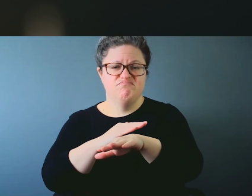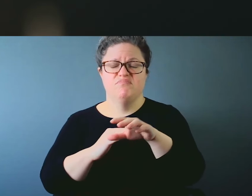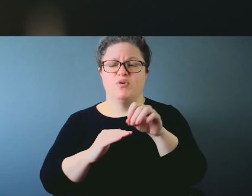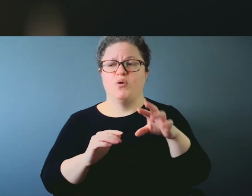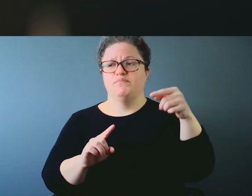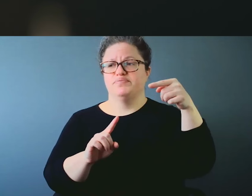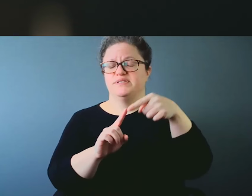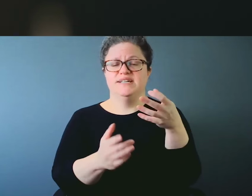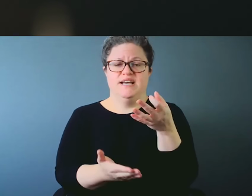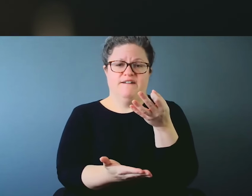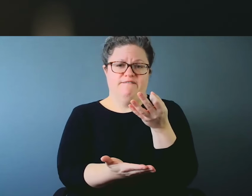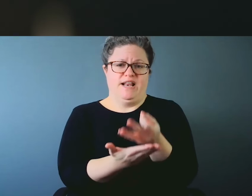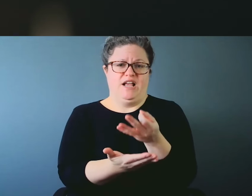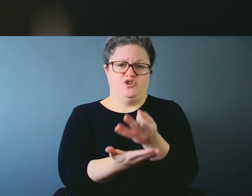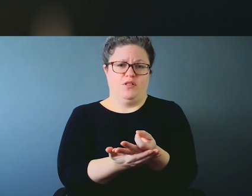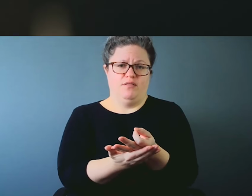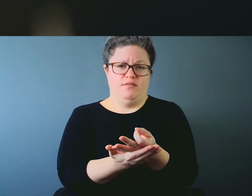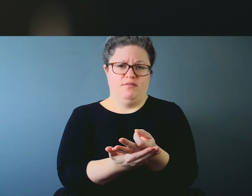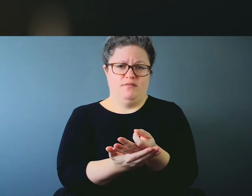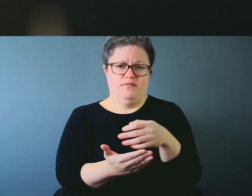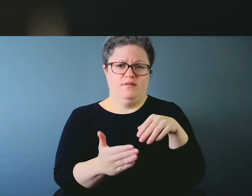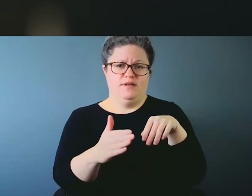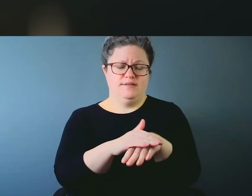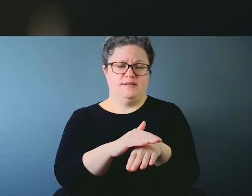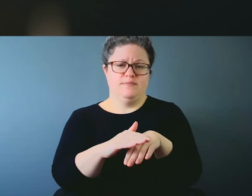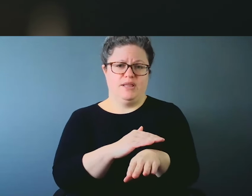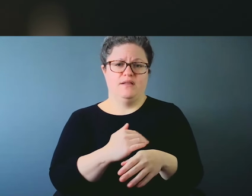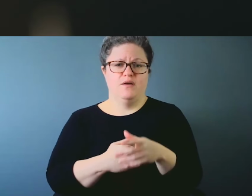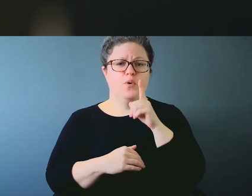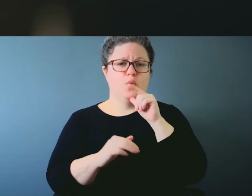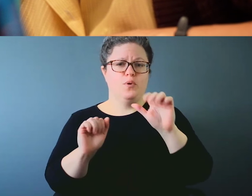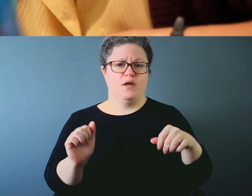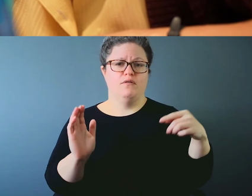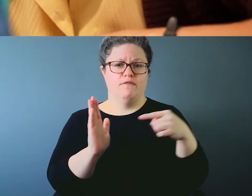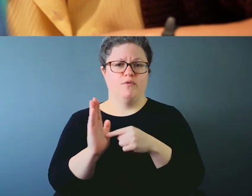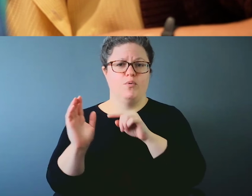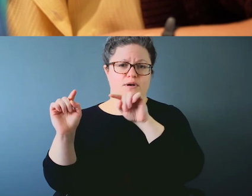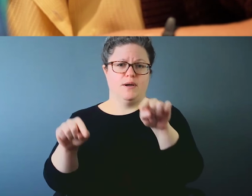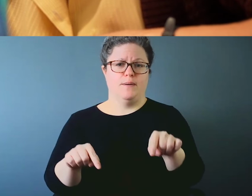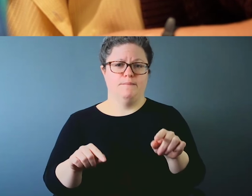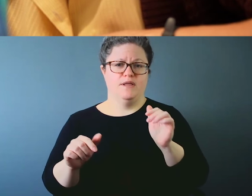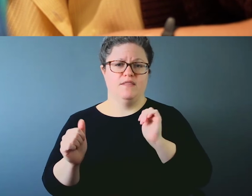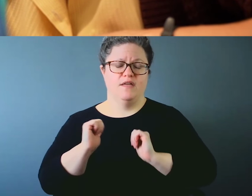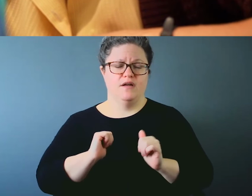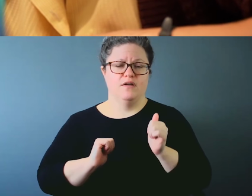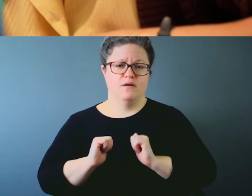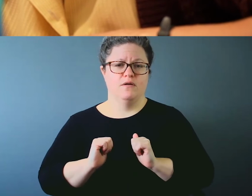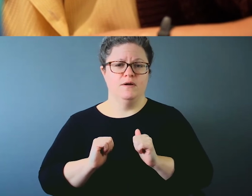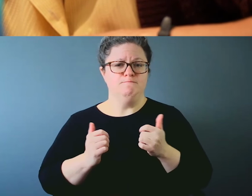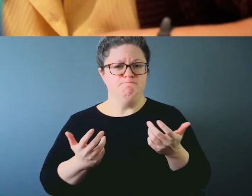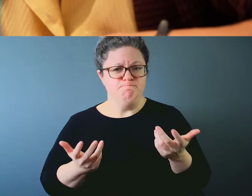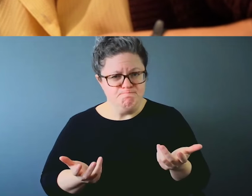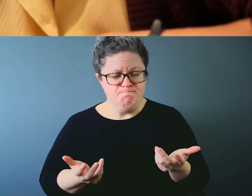someone even mentioned financial accessibility, who can afford to come to the theatre. And... but-